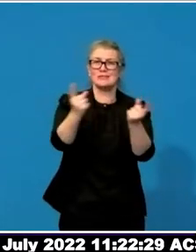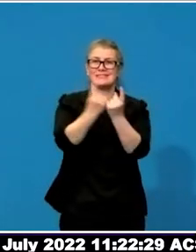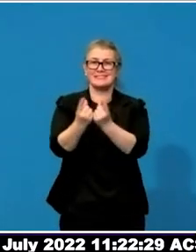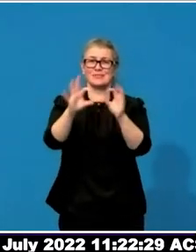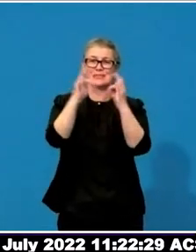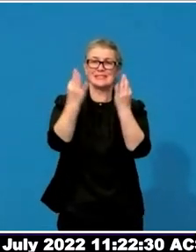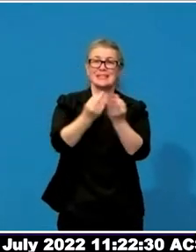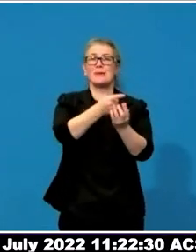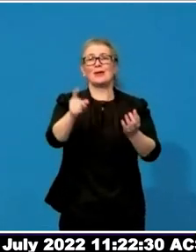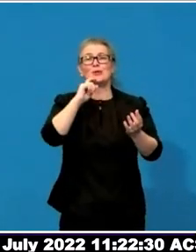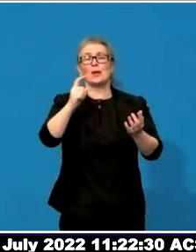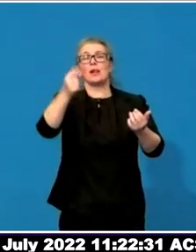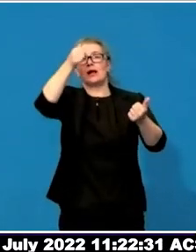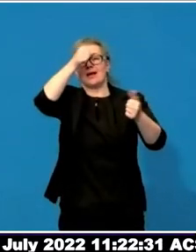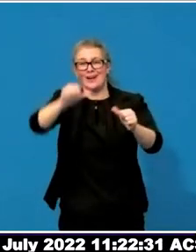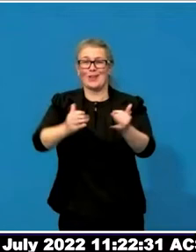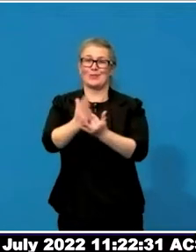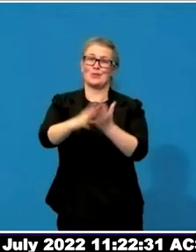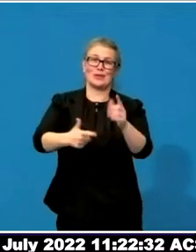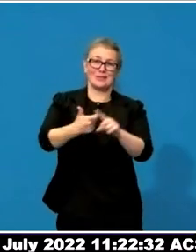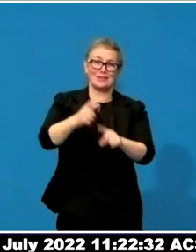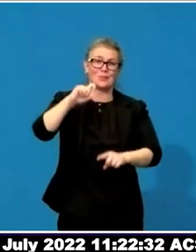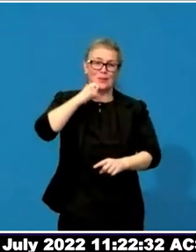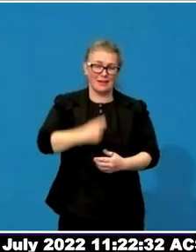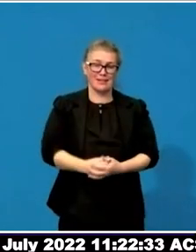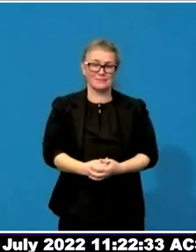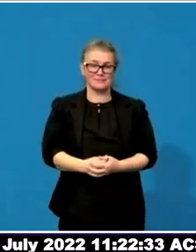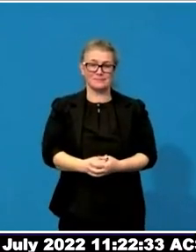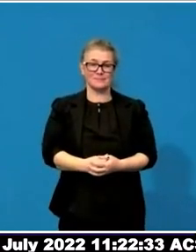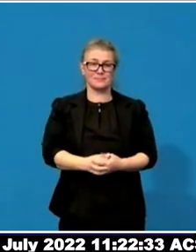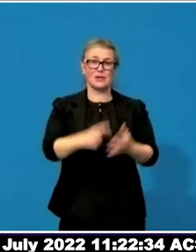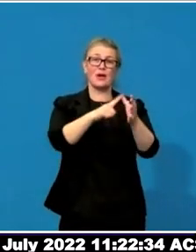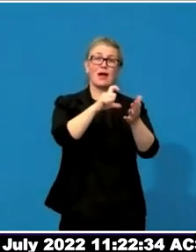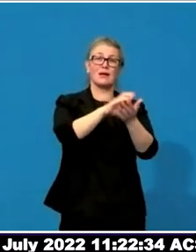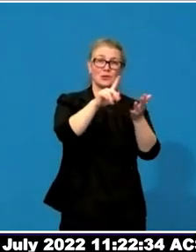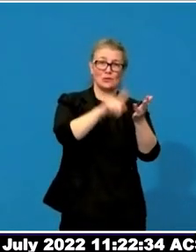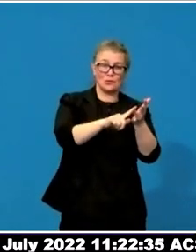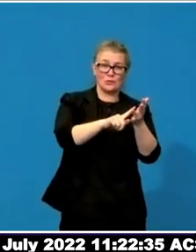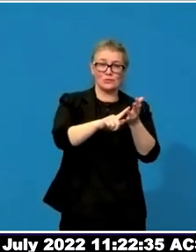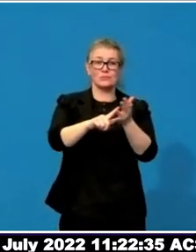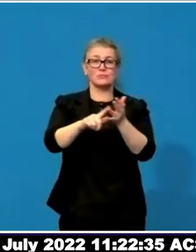They will give evidence that the ACCHOS as and ACCOs are best placed to provide these